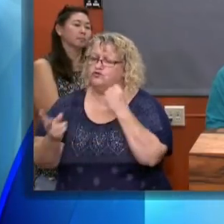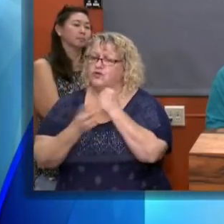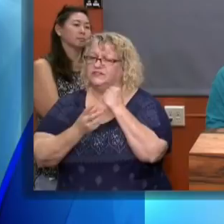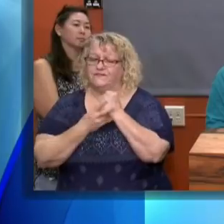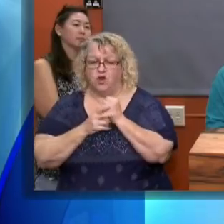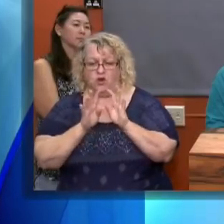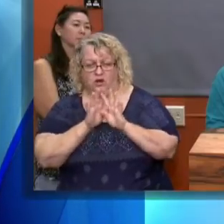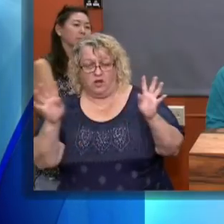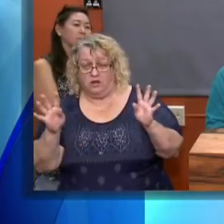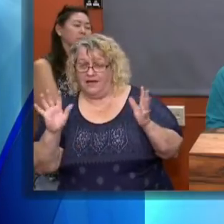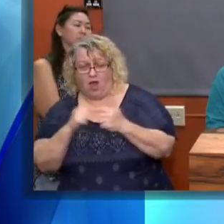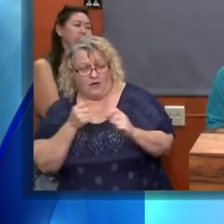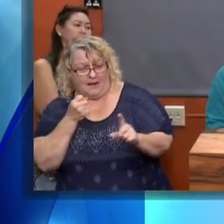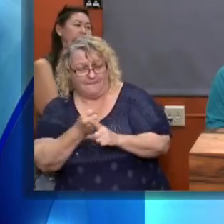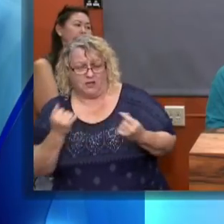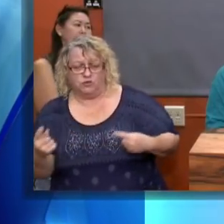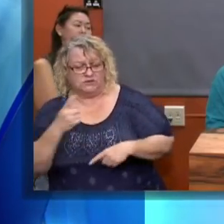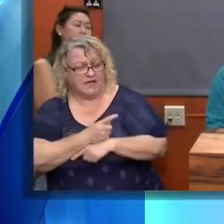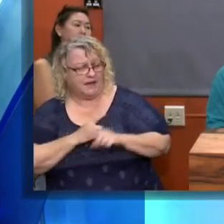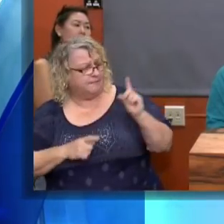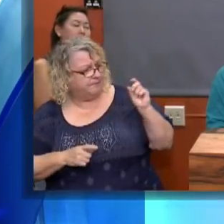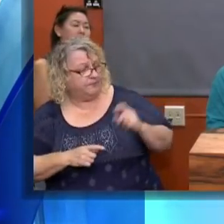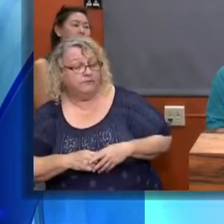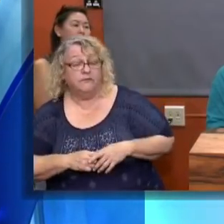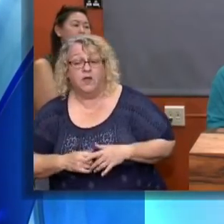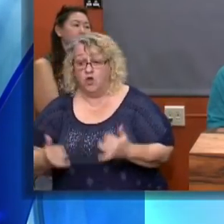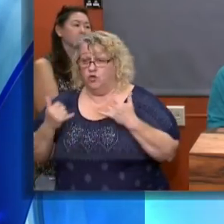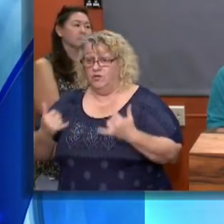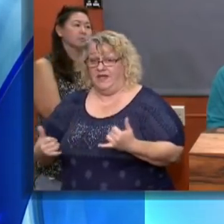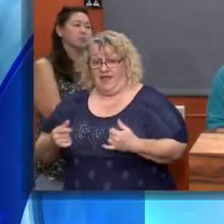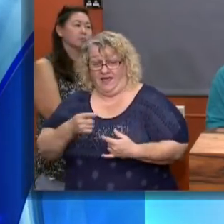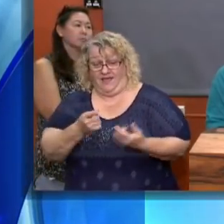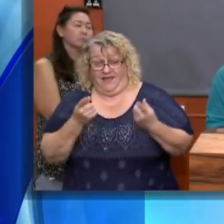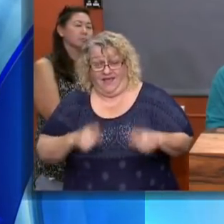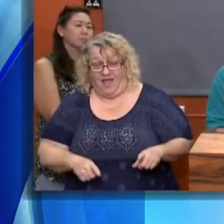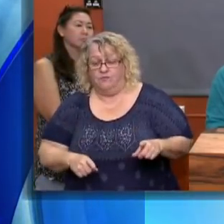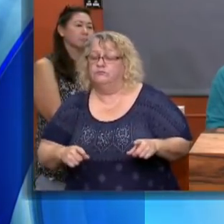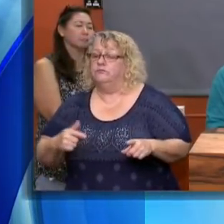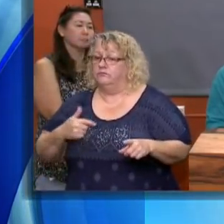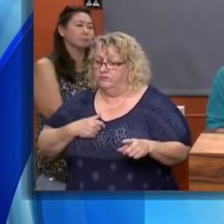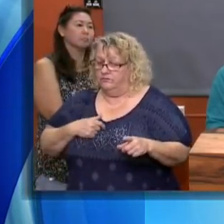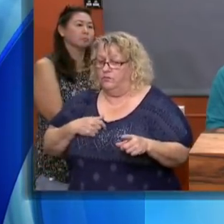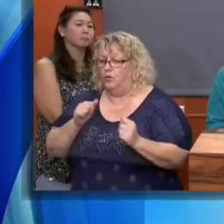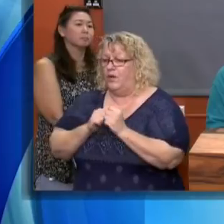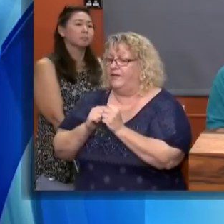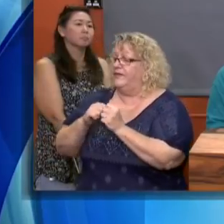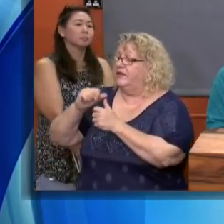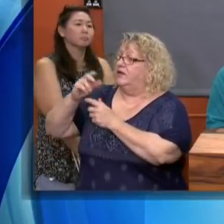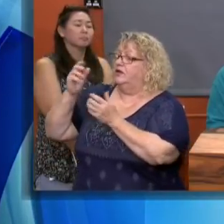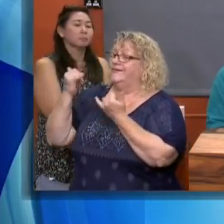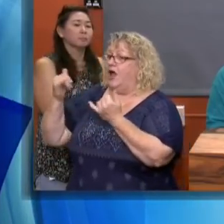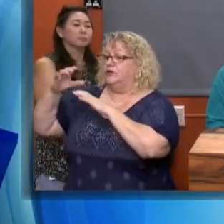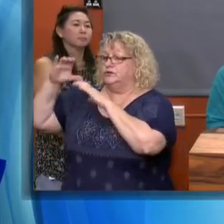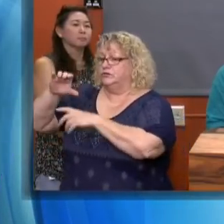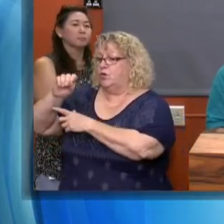WHAT IS THE STATUS OF THAT? AND DID THAT HAVE ANY EFFECT ON TODAY'S INCIDENT?